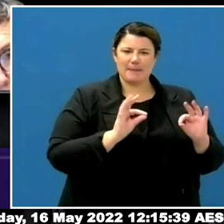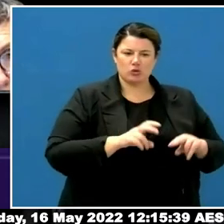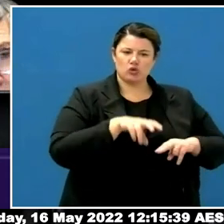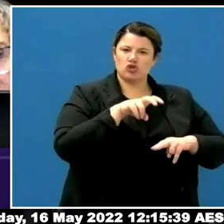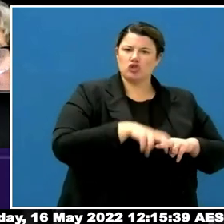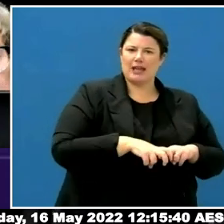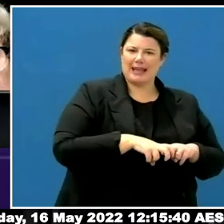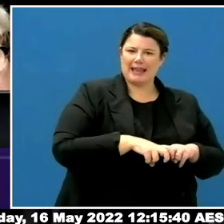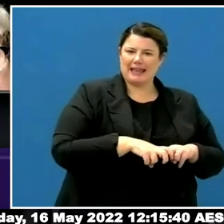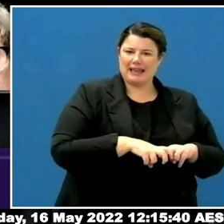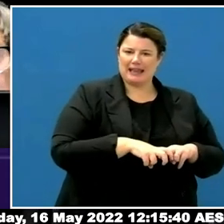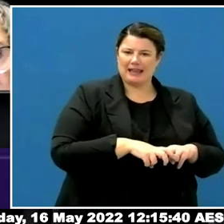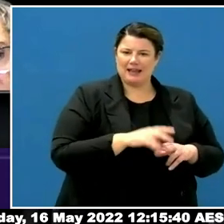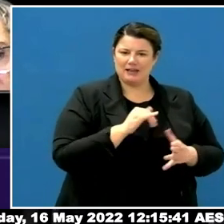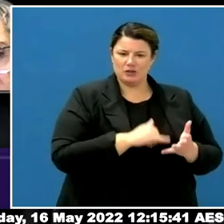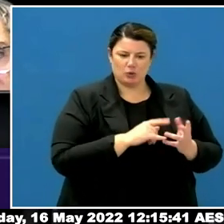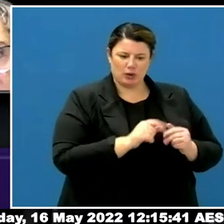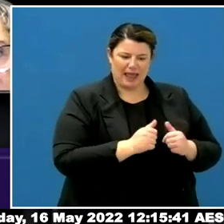have a nice little room with a chair in it.